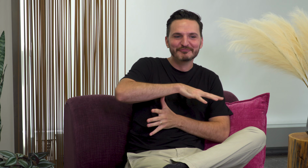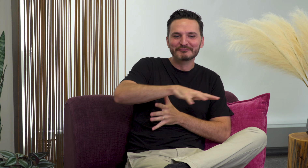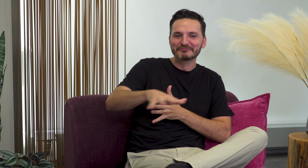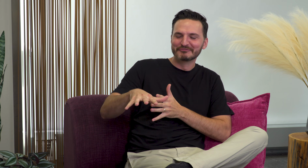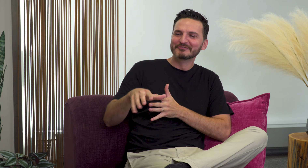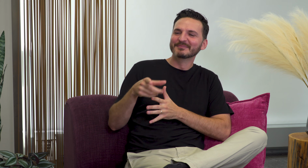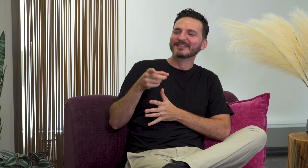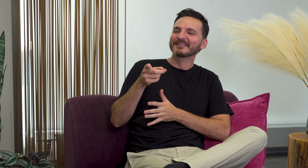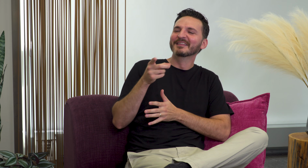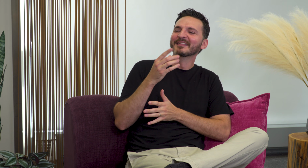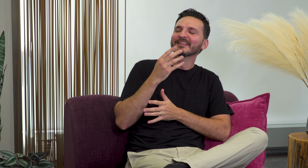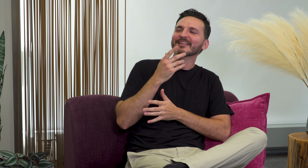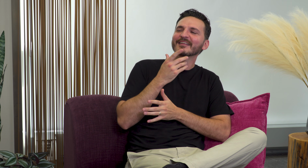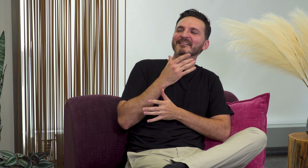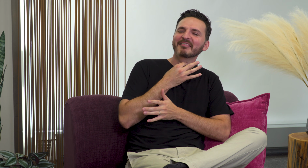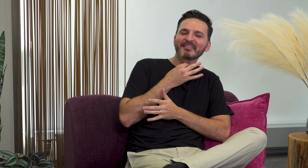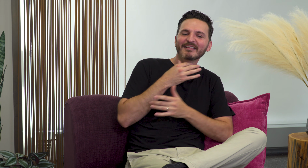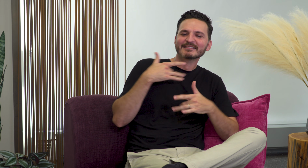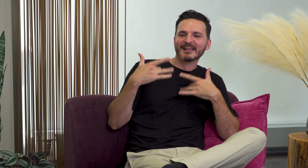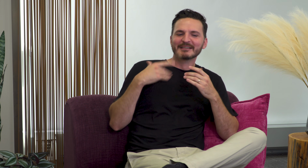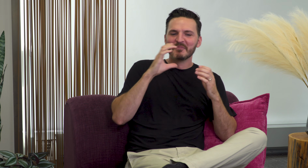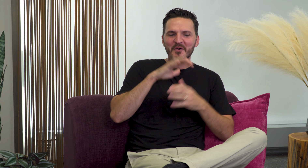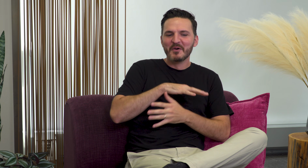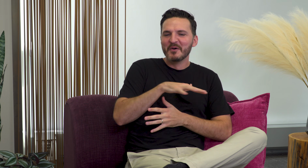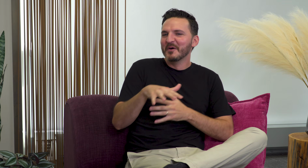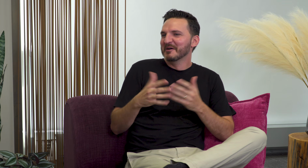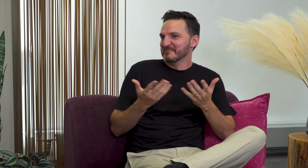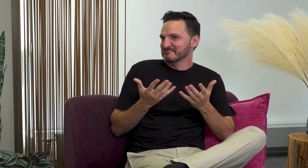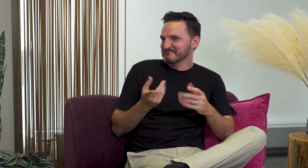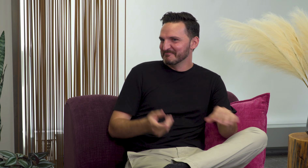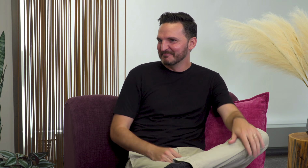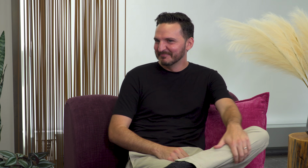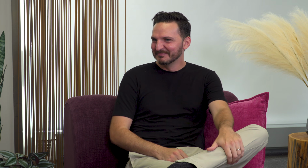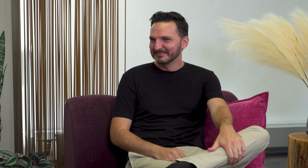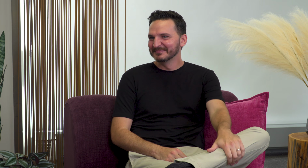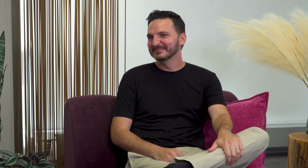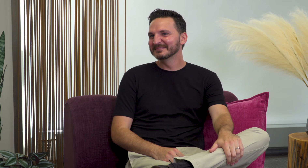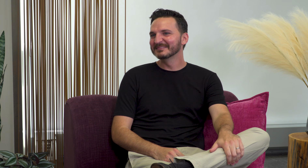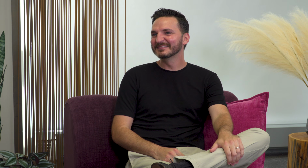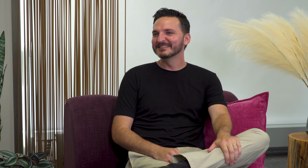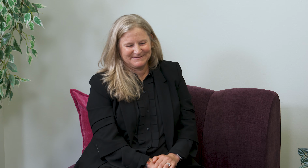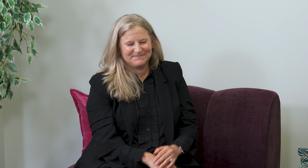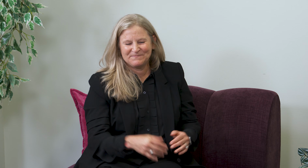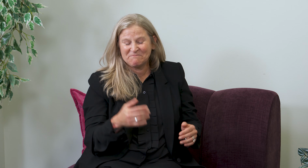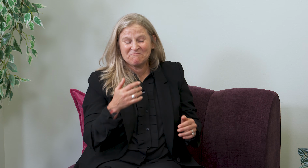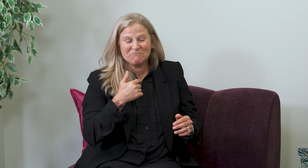Now, talking about Rochester in general, is there anything you're excited to explore in the area?